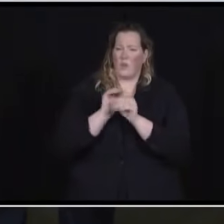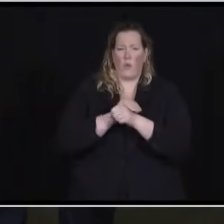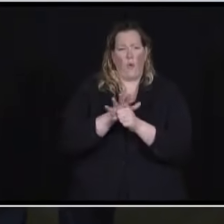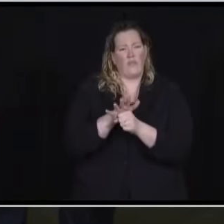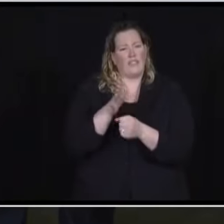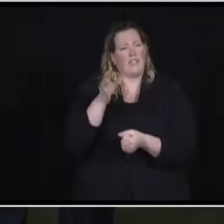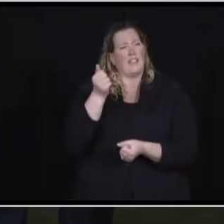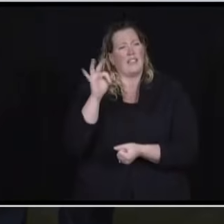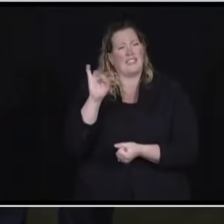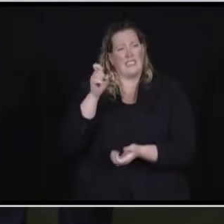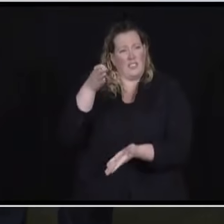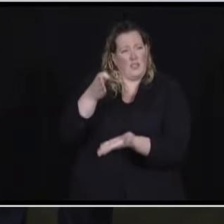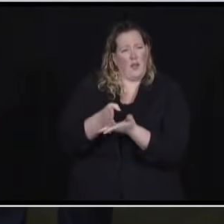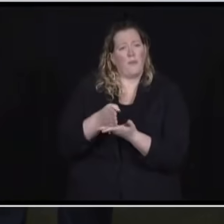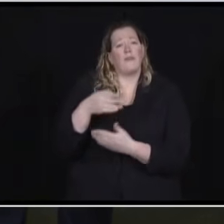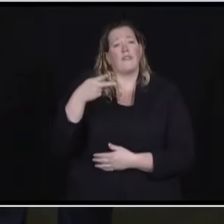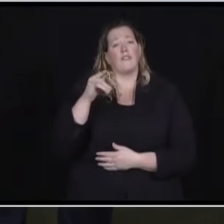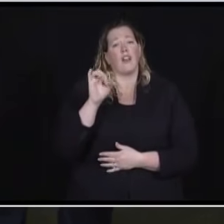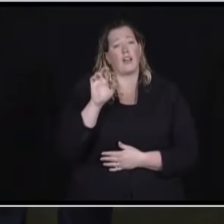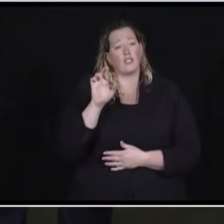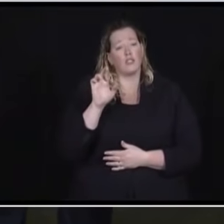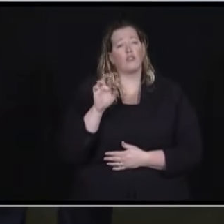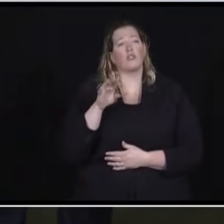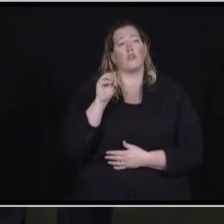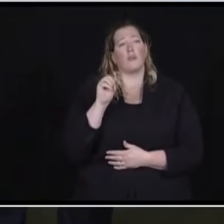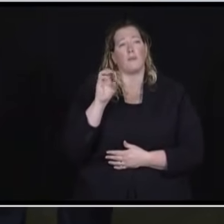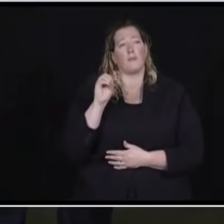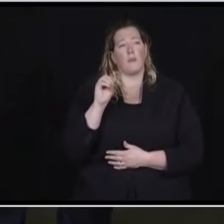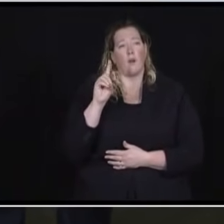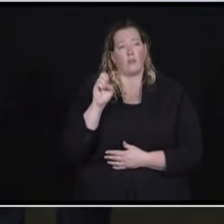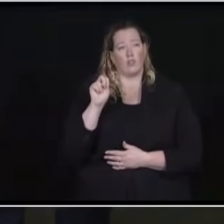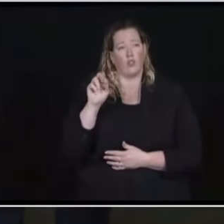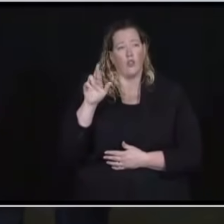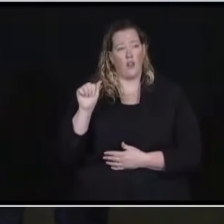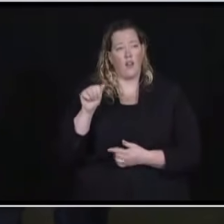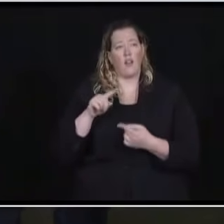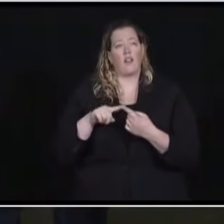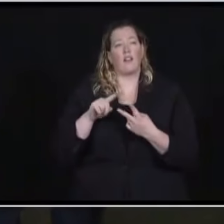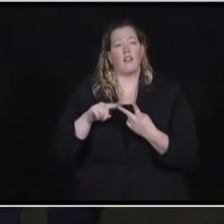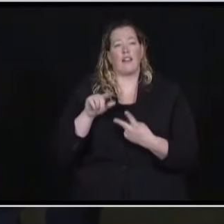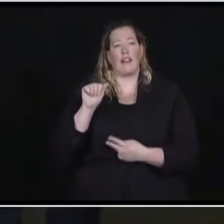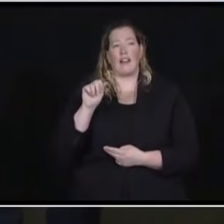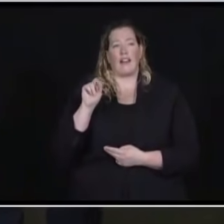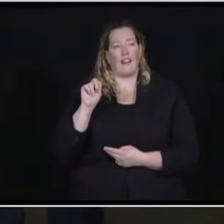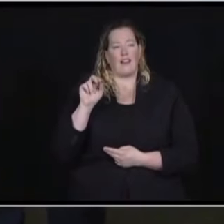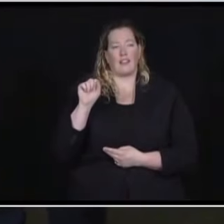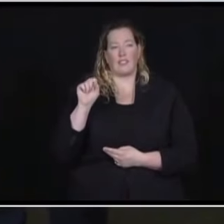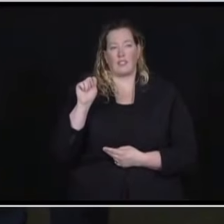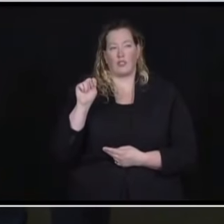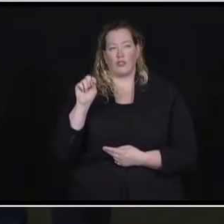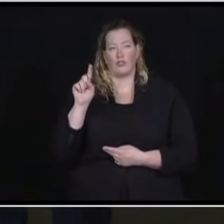Thank you, premier, and good afternoon. We are in a critical new phase in our efforts to stop the spread of COVID-19 with the recent